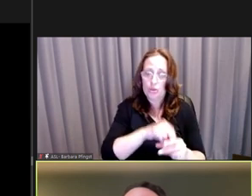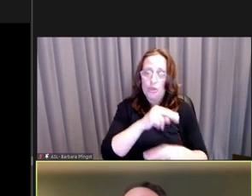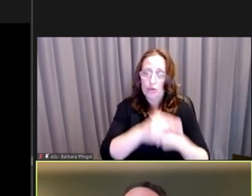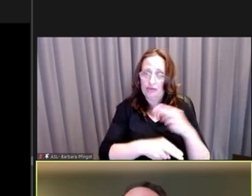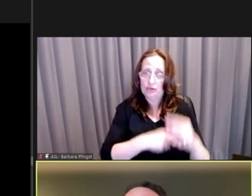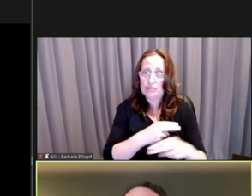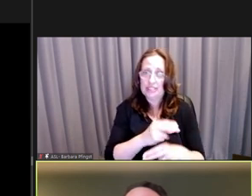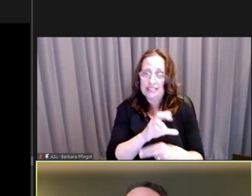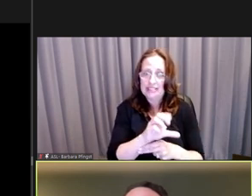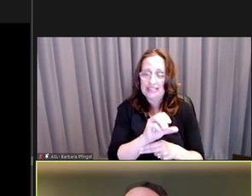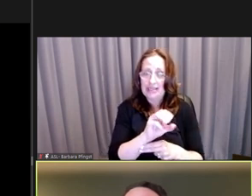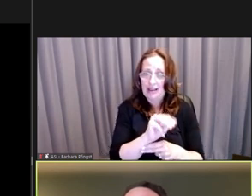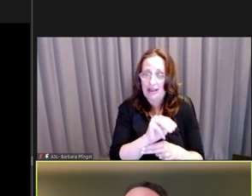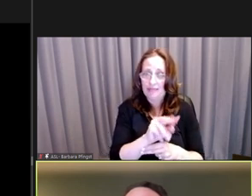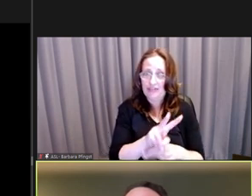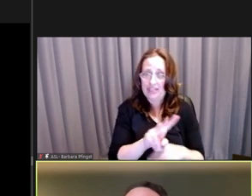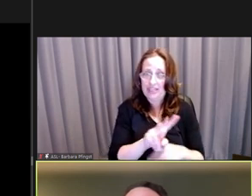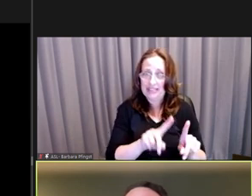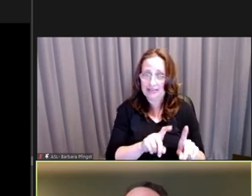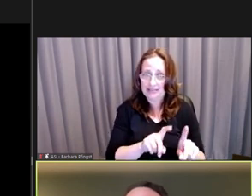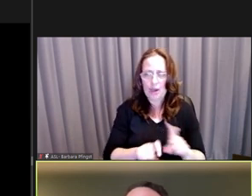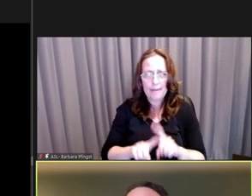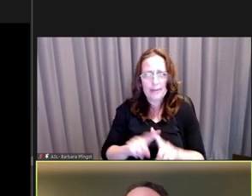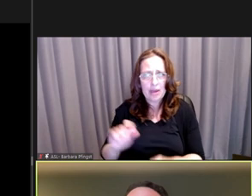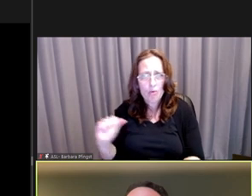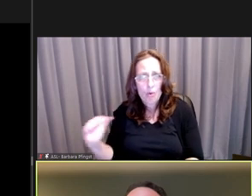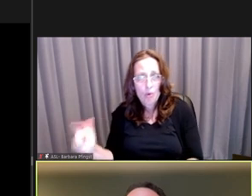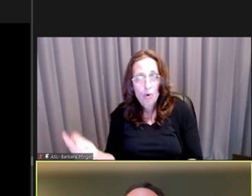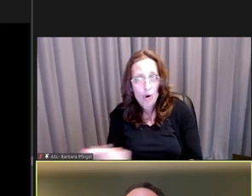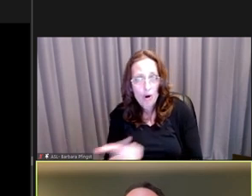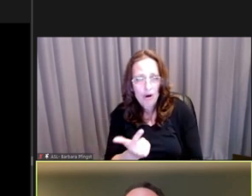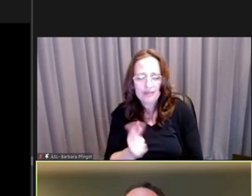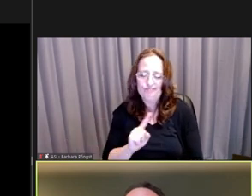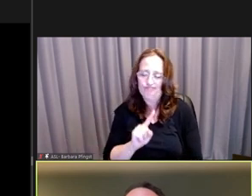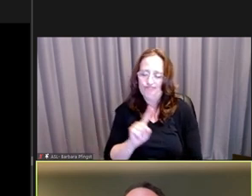But it's not necessarily something that is done as a routine. There are